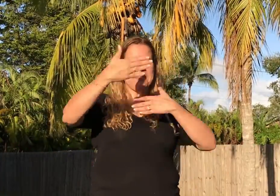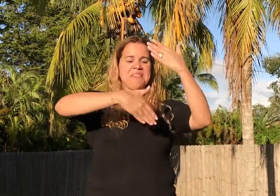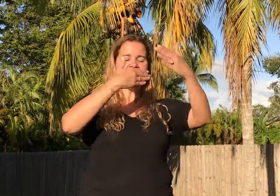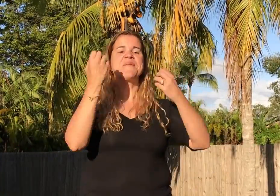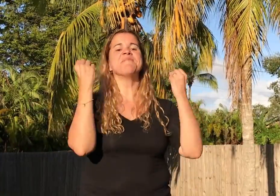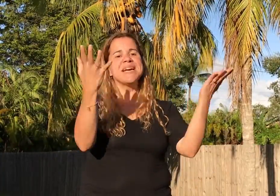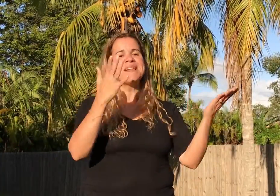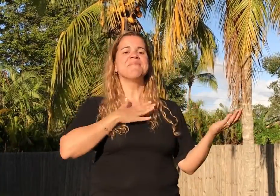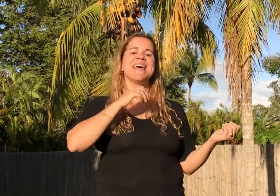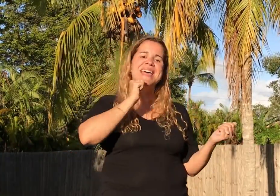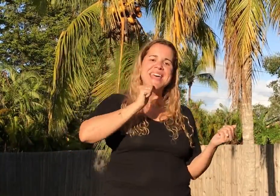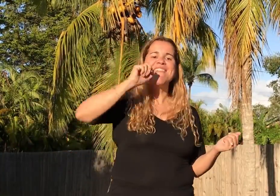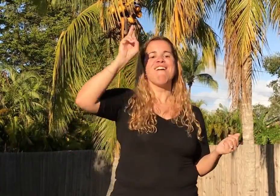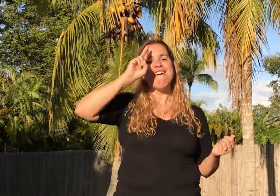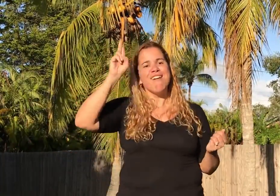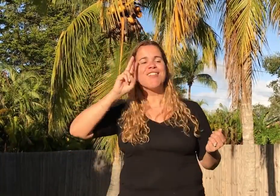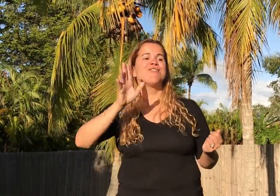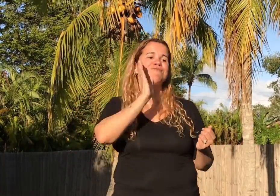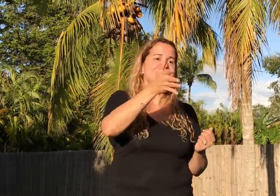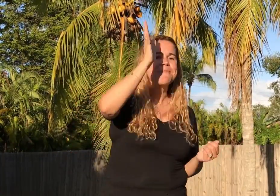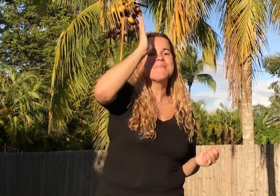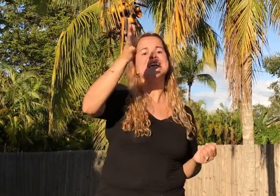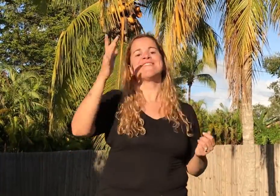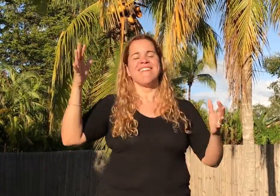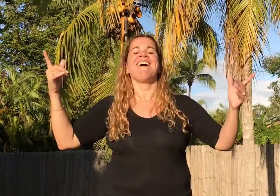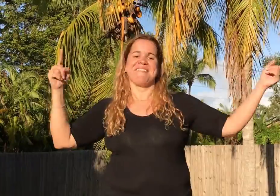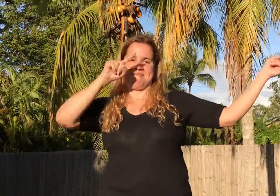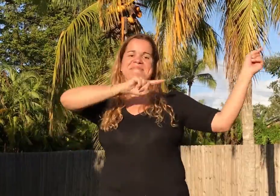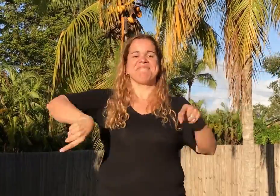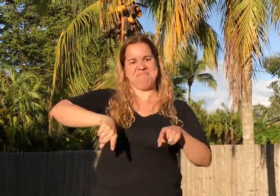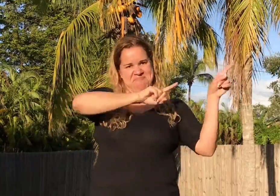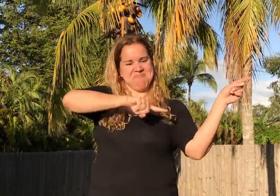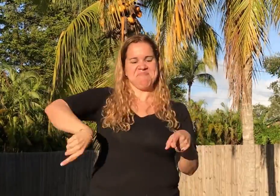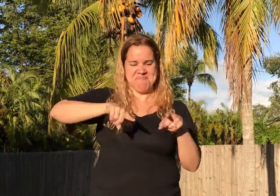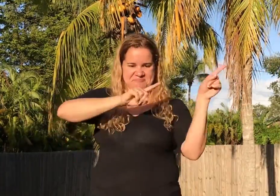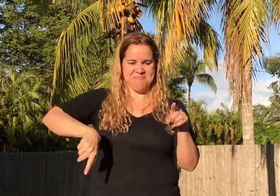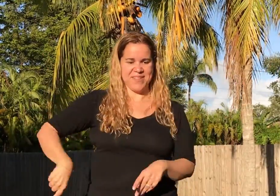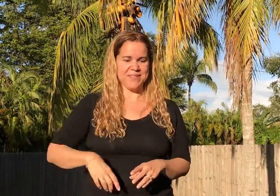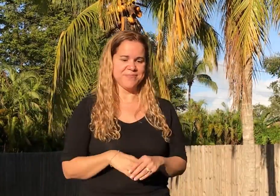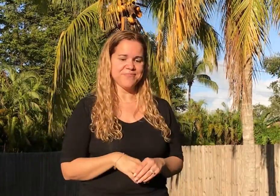Over the years, his parents, along with several of my mother's cousins, managed to escape Castro's rule, and join us here in Miami.